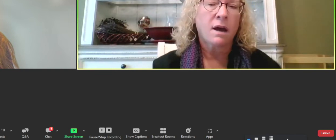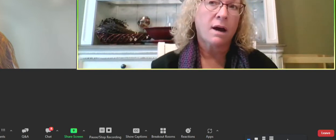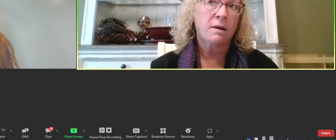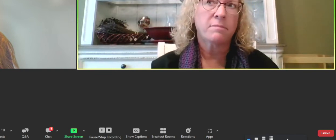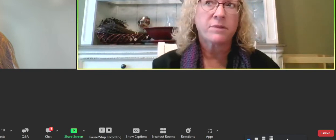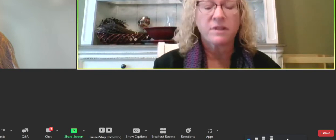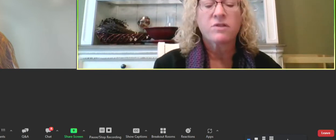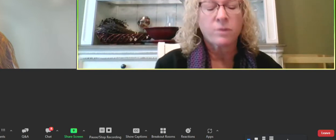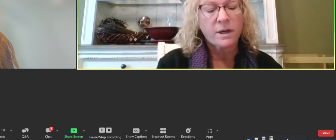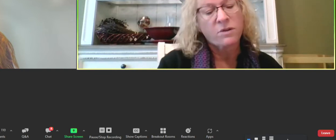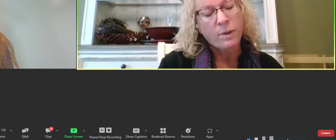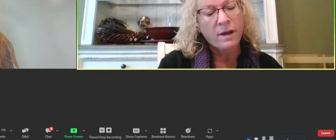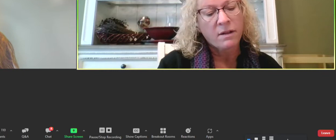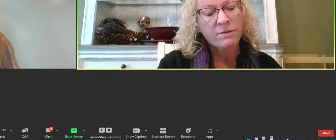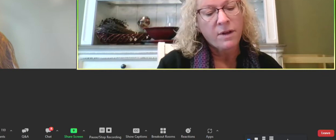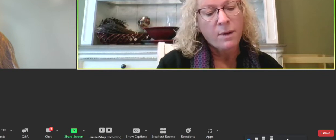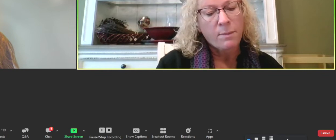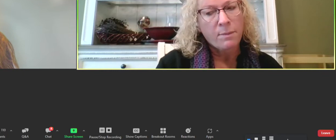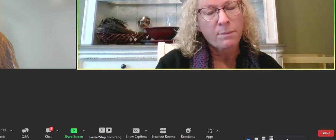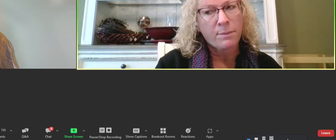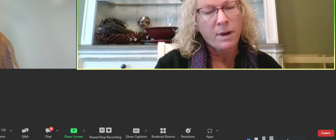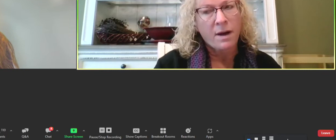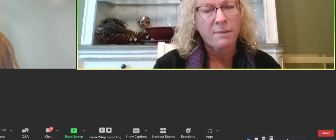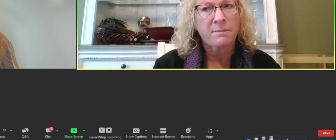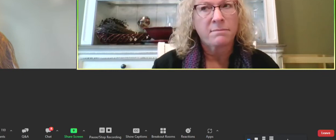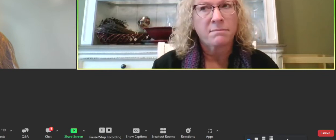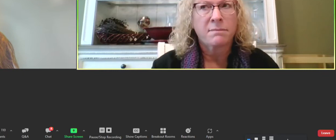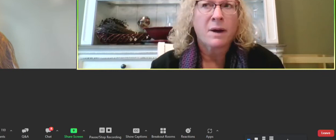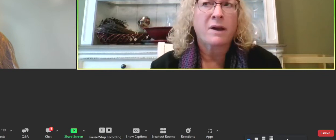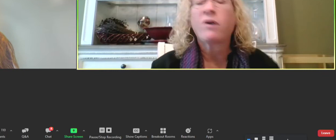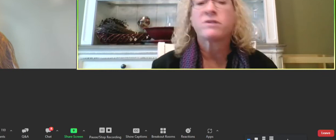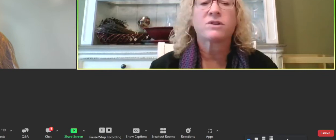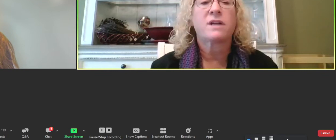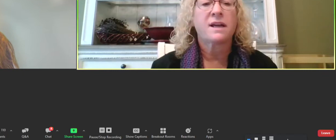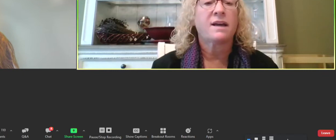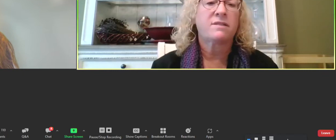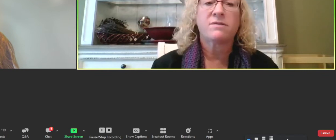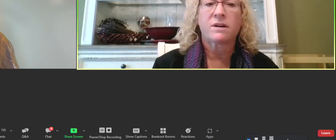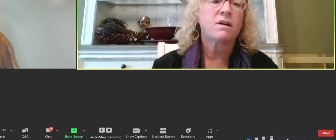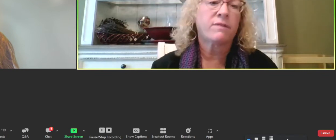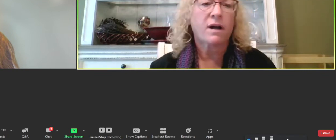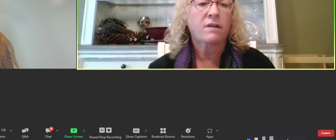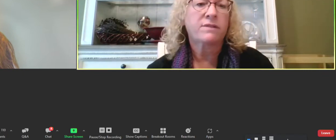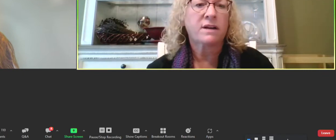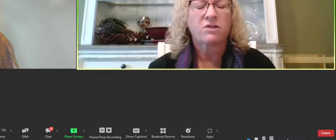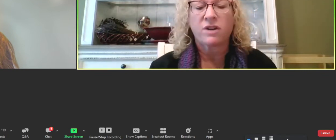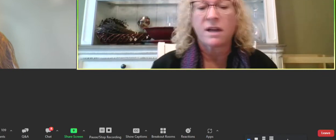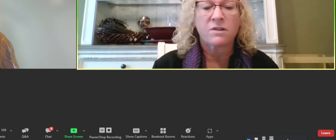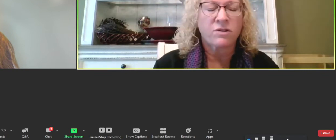Since 2012, my heart journey has even evolved and changed.